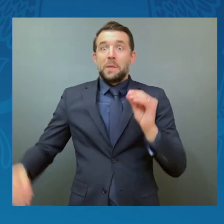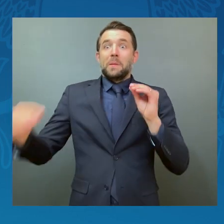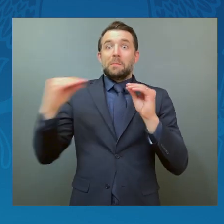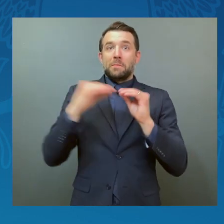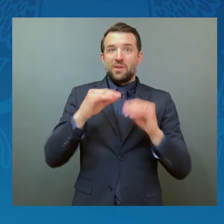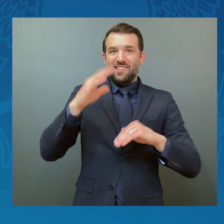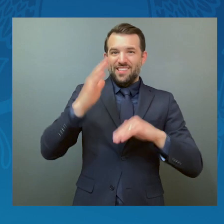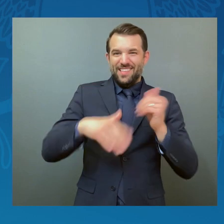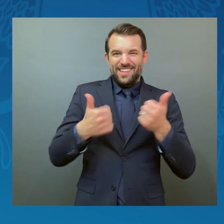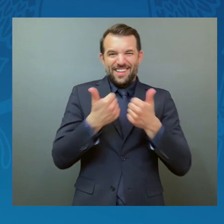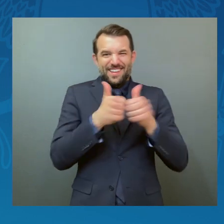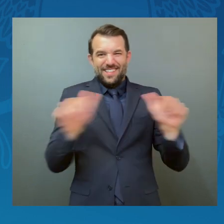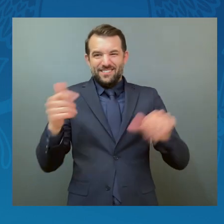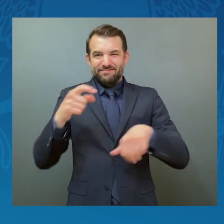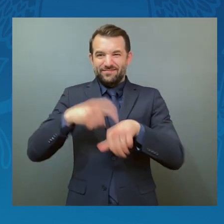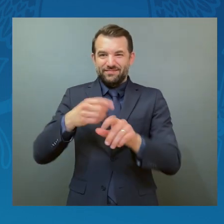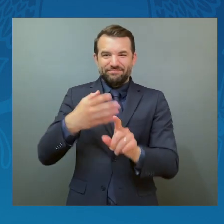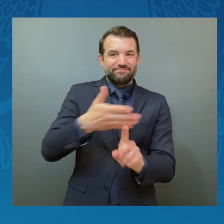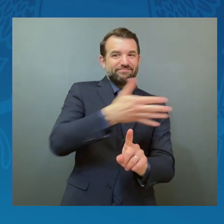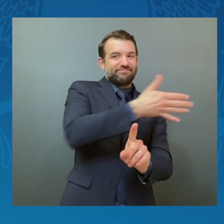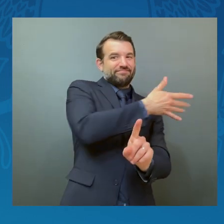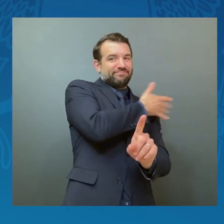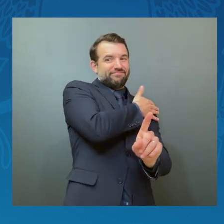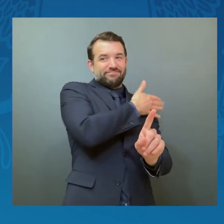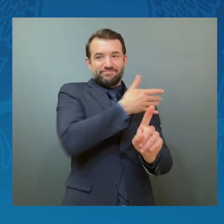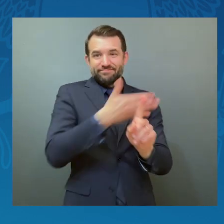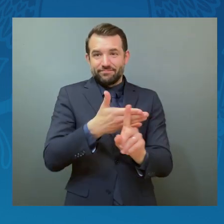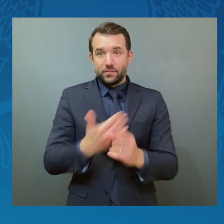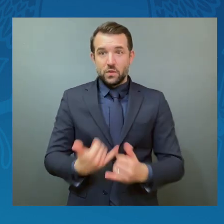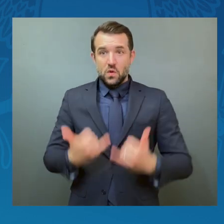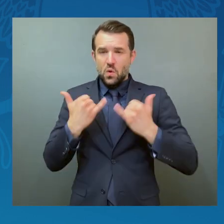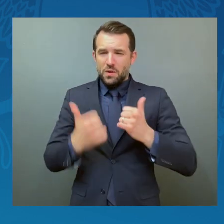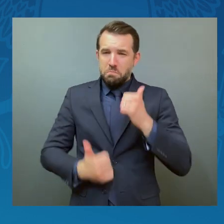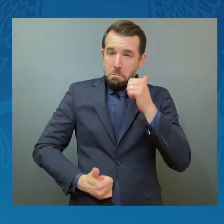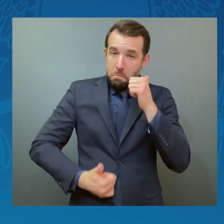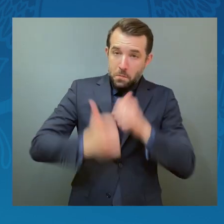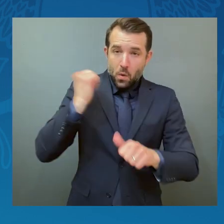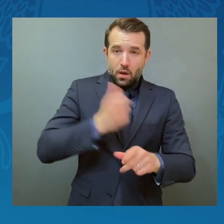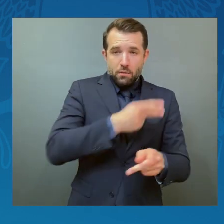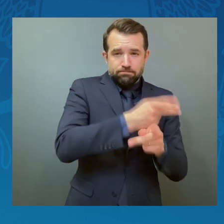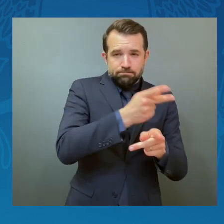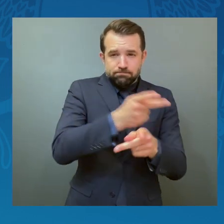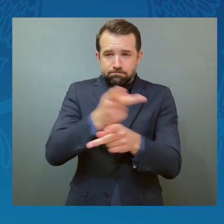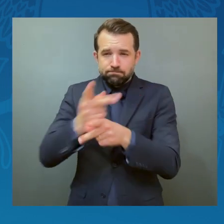But, it also means making sure that those veterans can afford the care they're receiving.